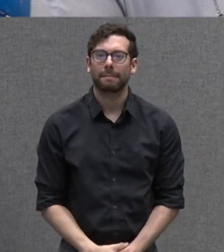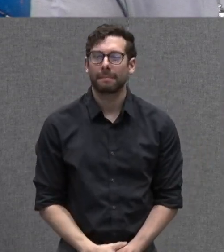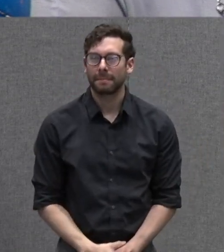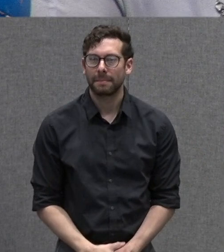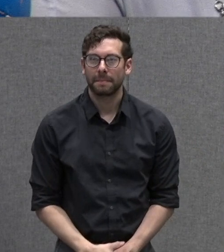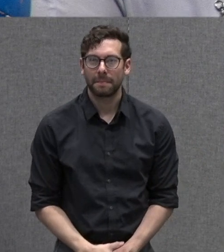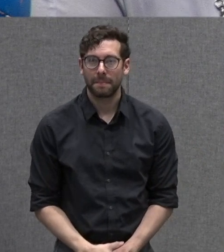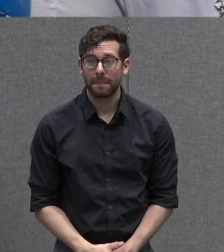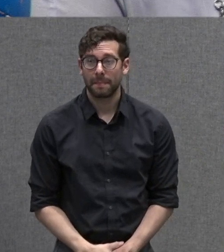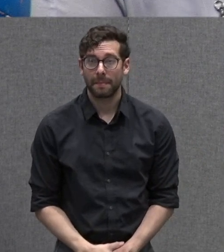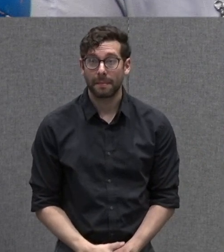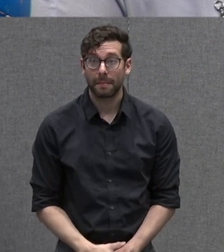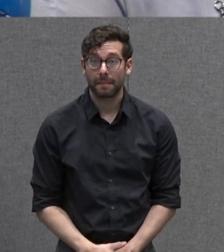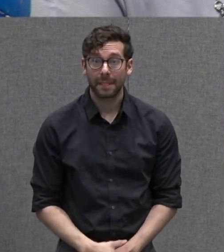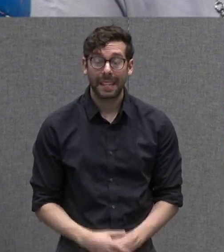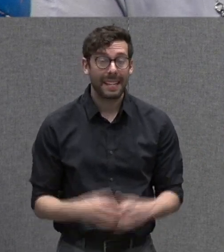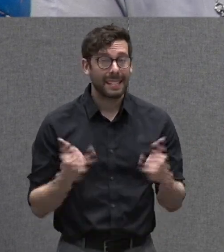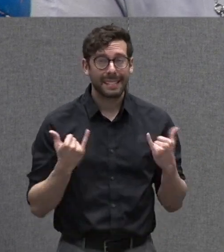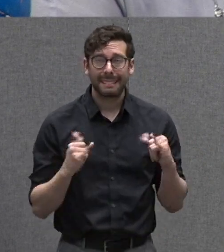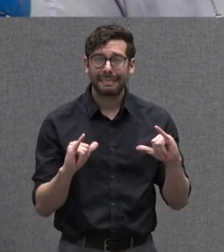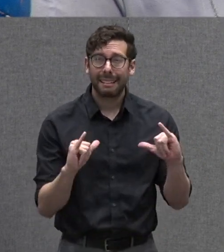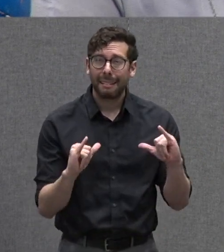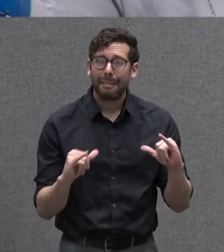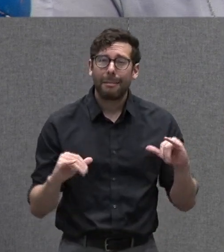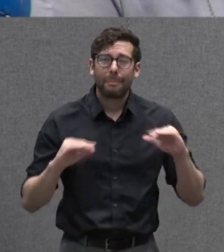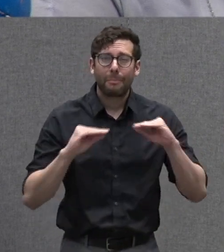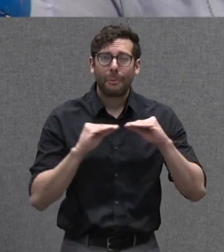And then it's still more weeks of waiting.